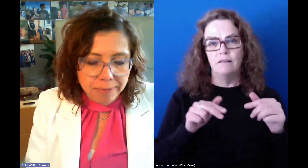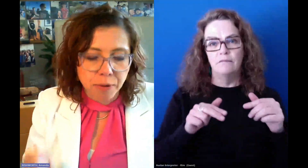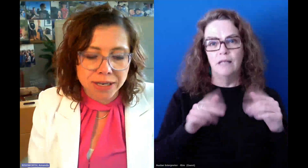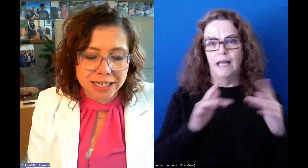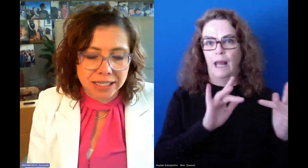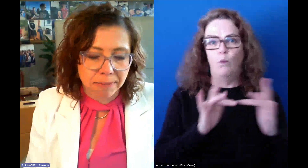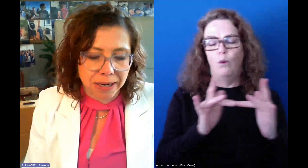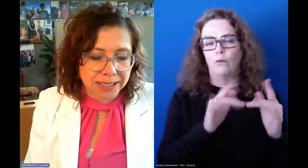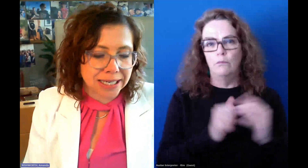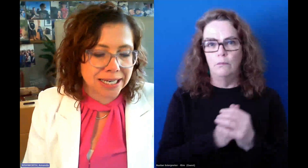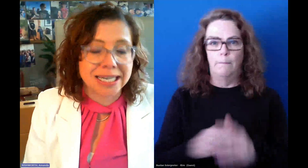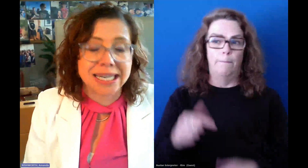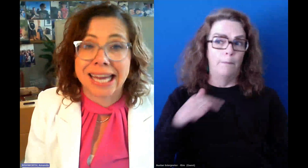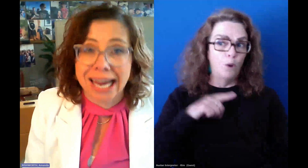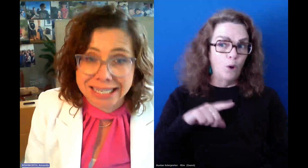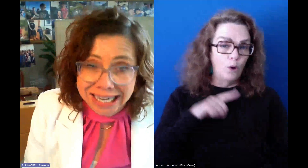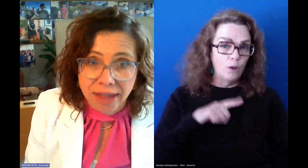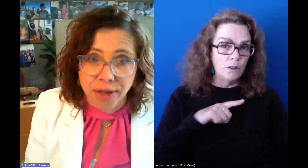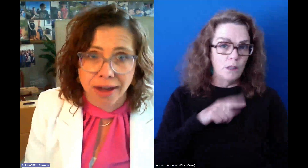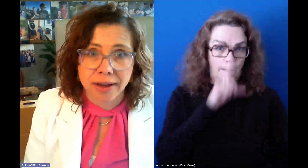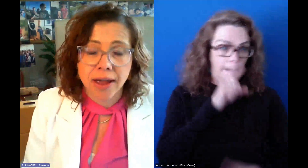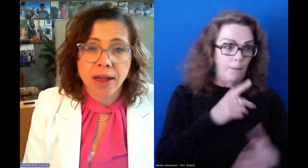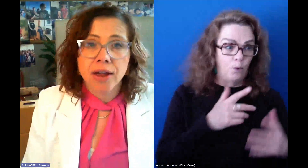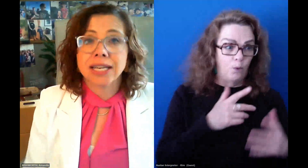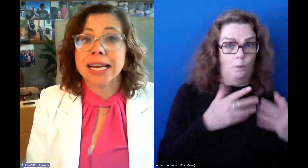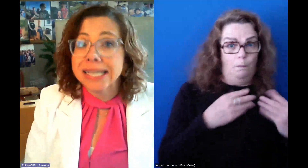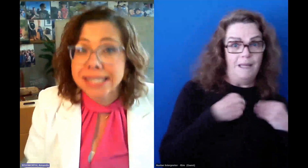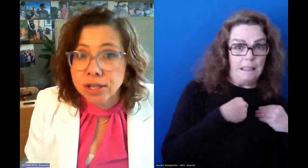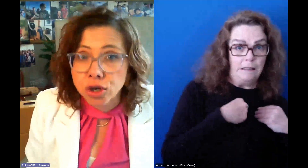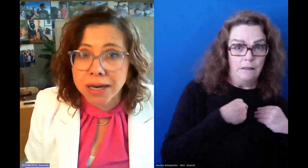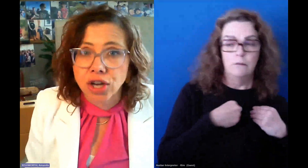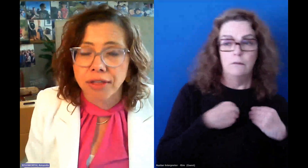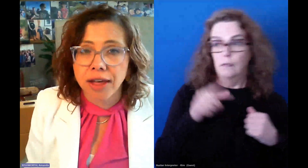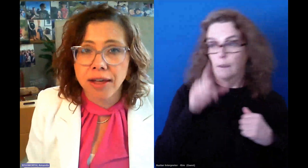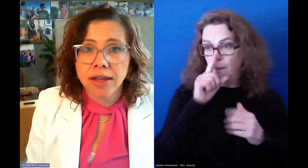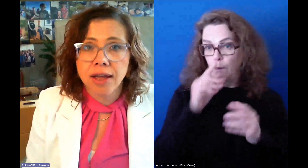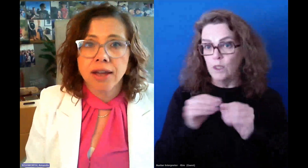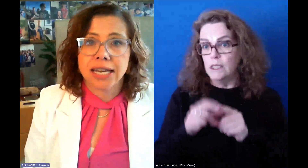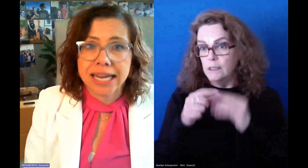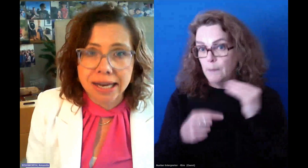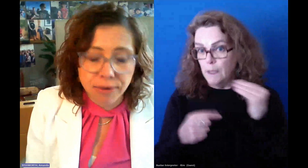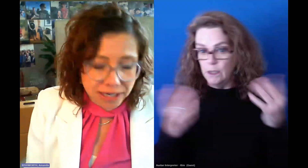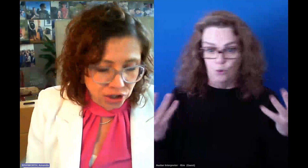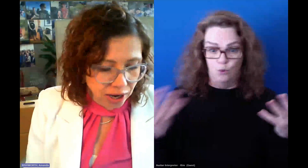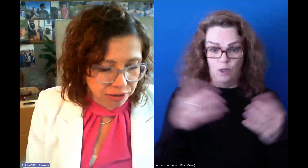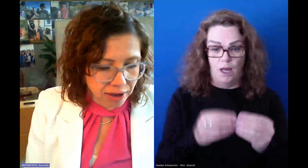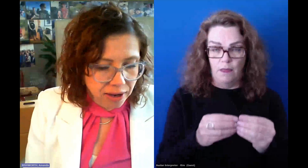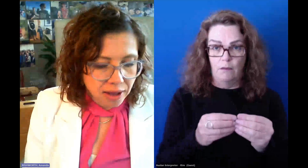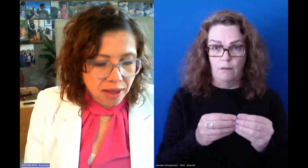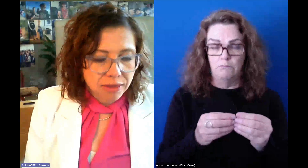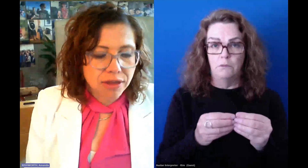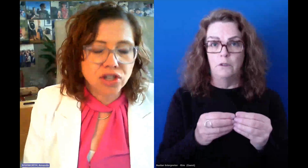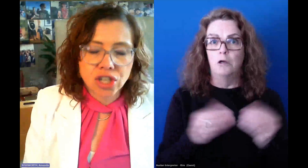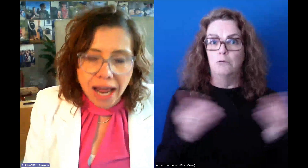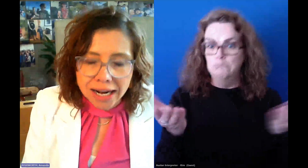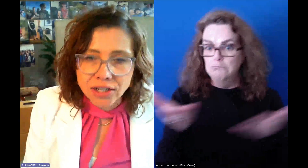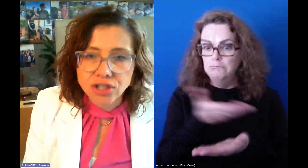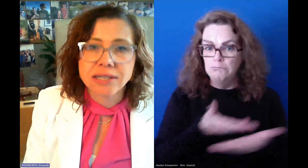people with disability together to listen to each other, to hear each other, the challenges